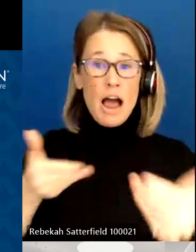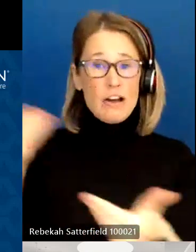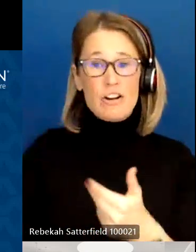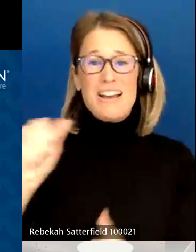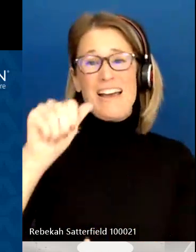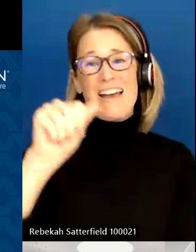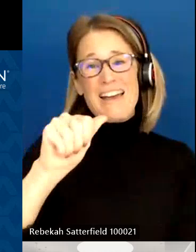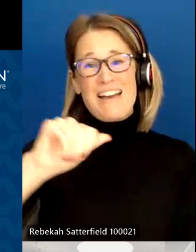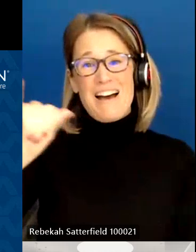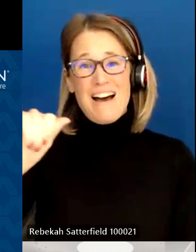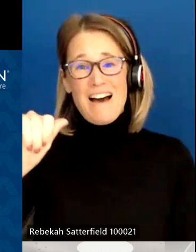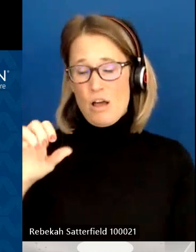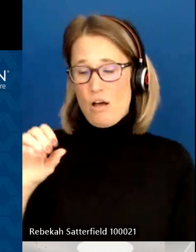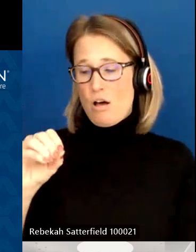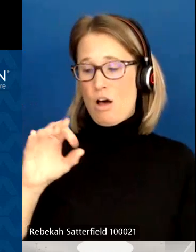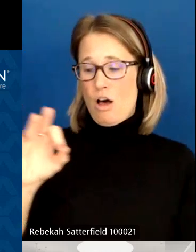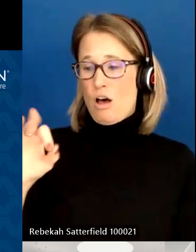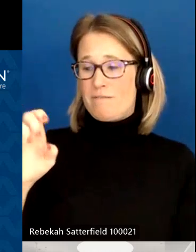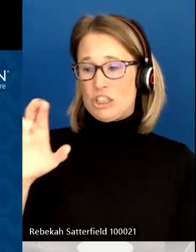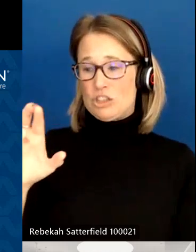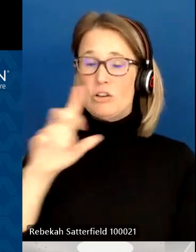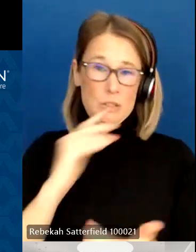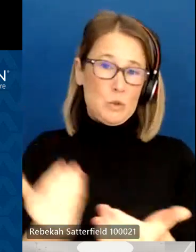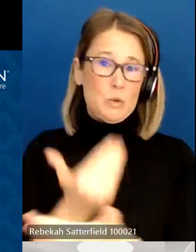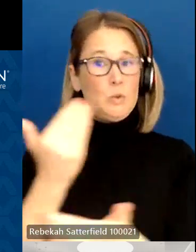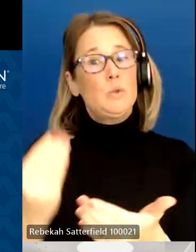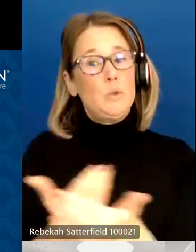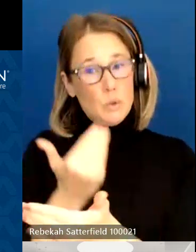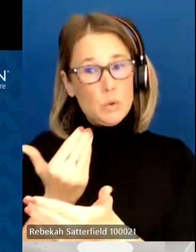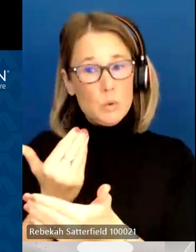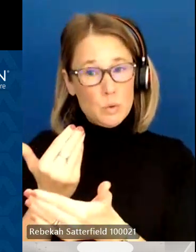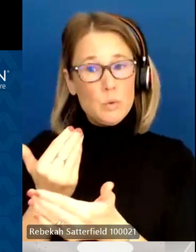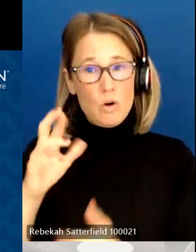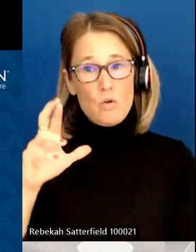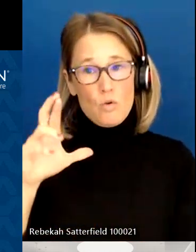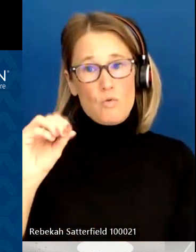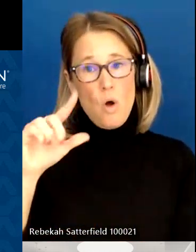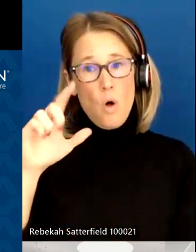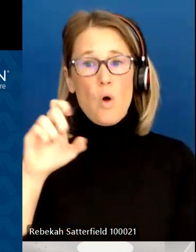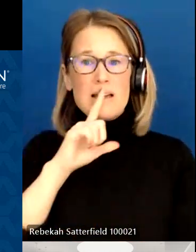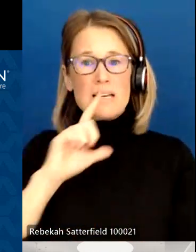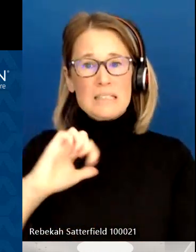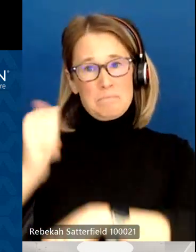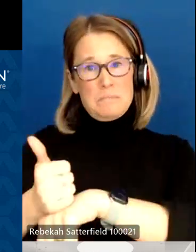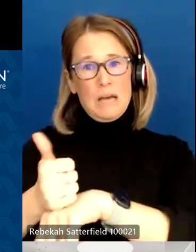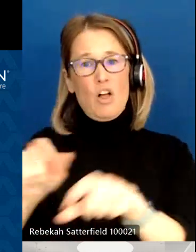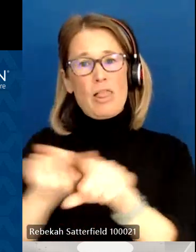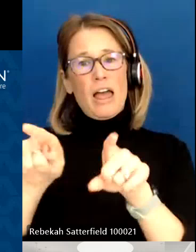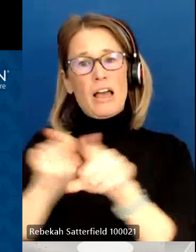new and emerging role um that I is kind of built to be the chair of a committee like that right